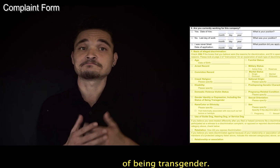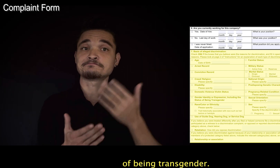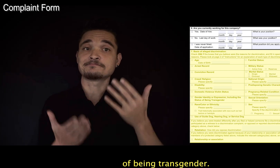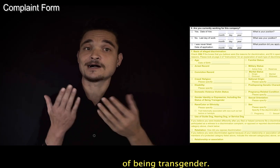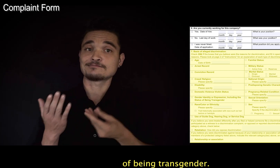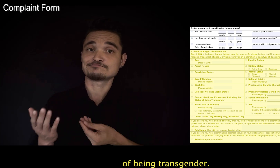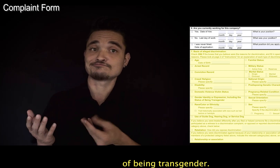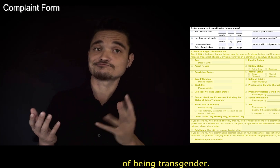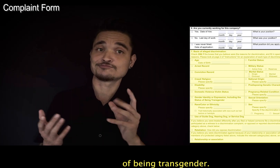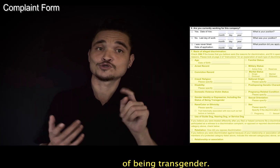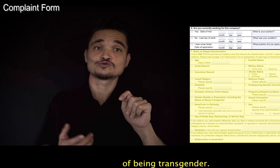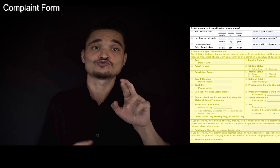of being transgender.